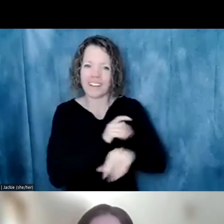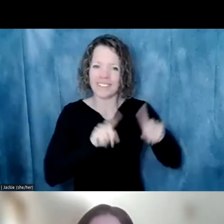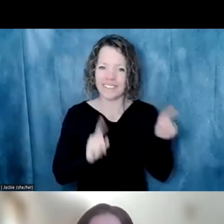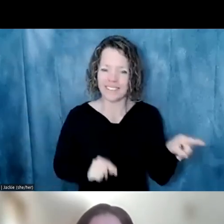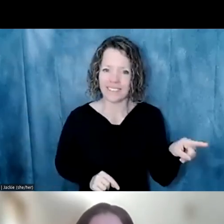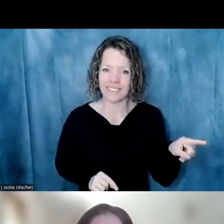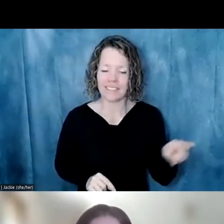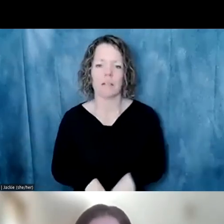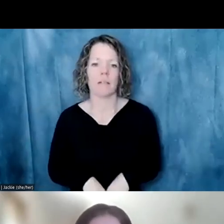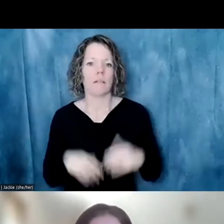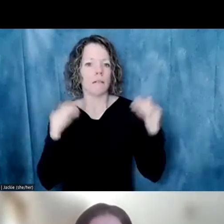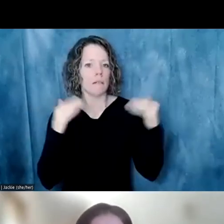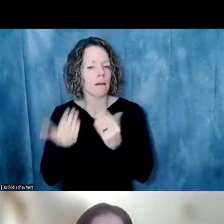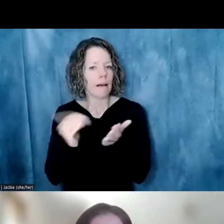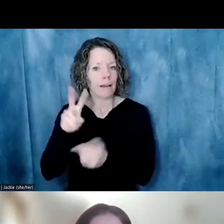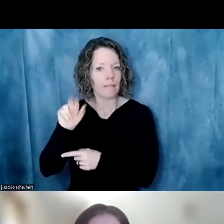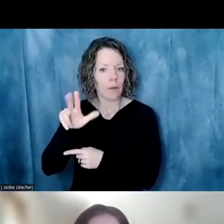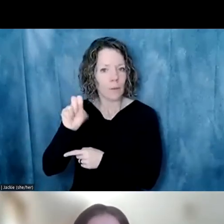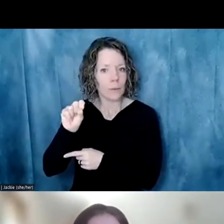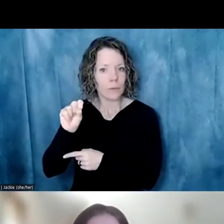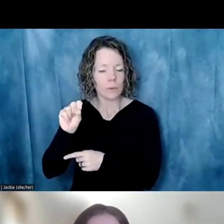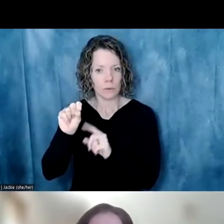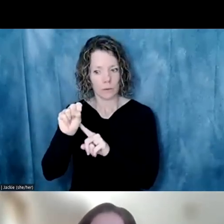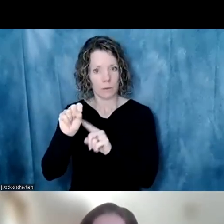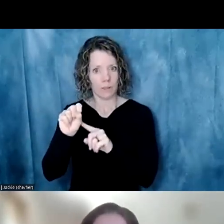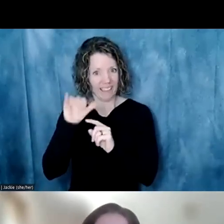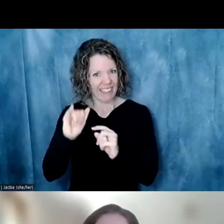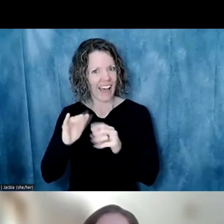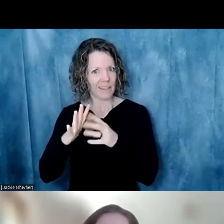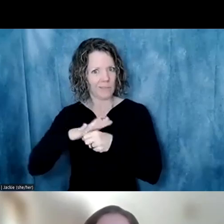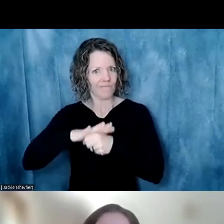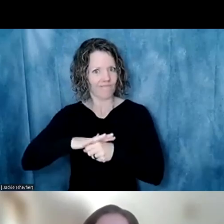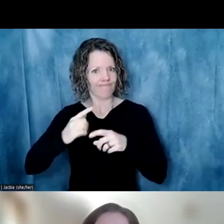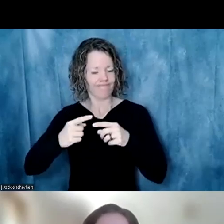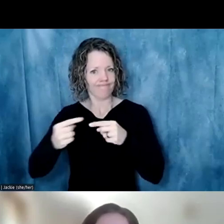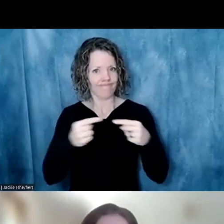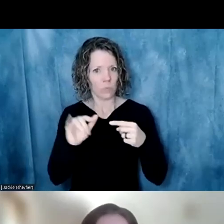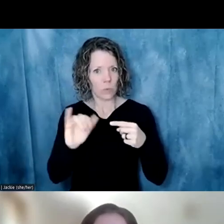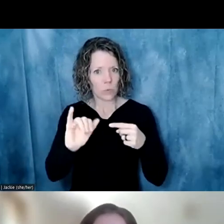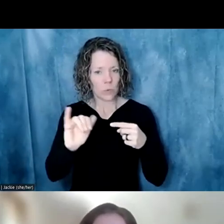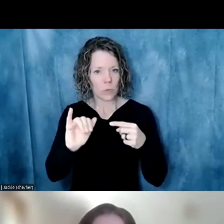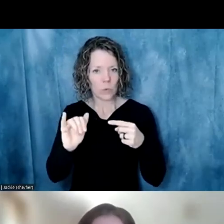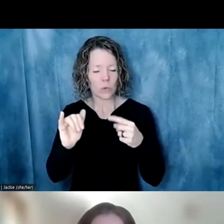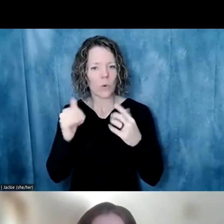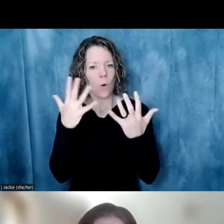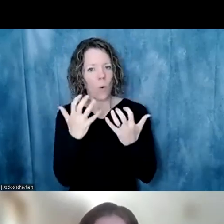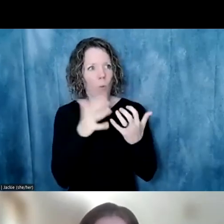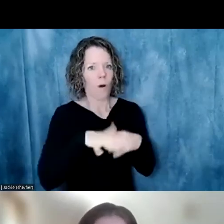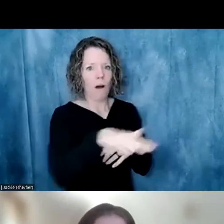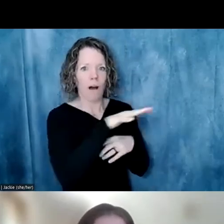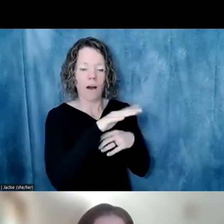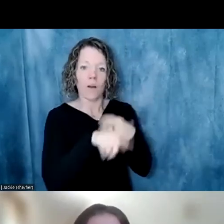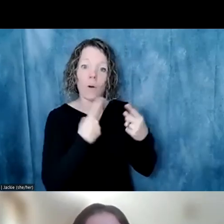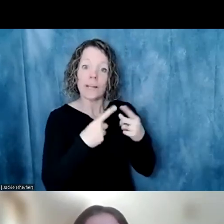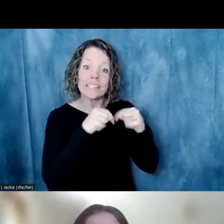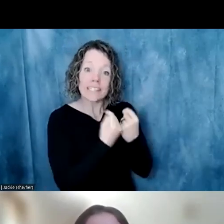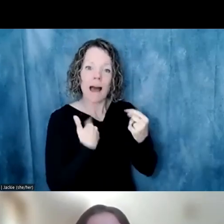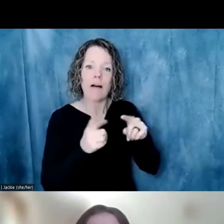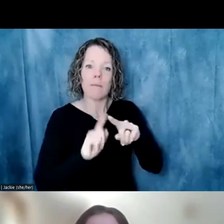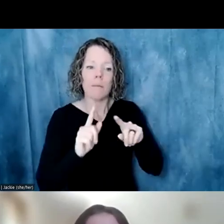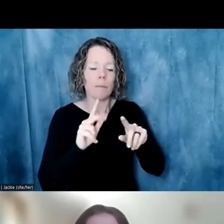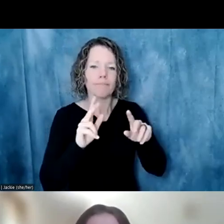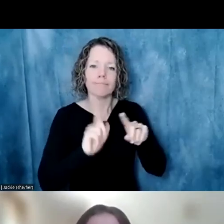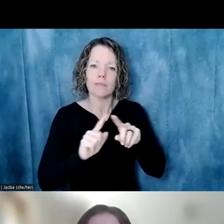these multidisciplinary teams can differ and can open up some tensions. And this is true both for,